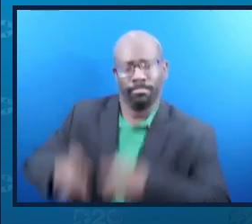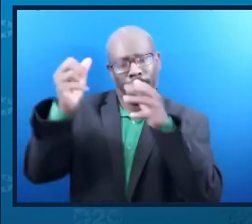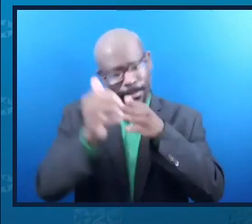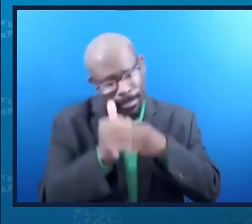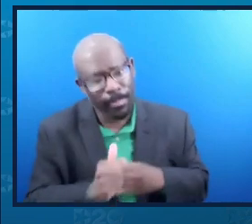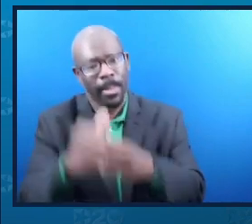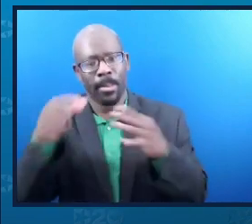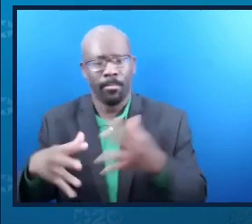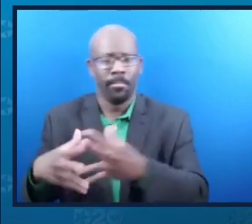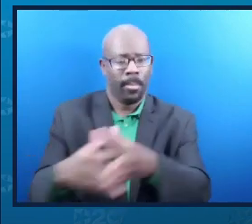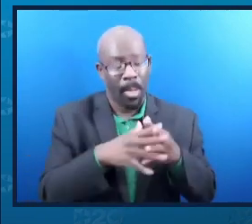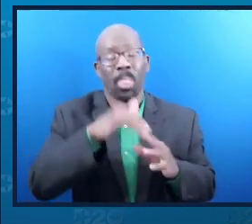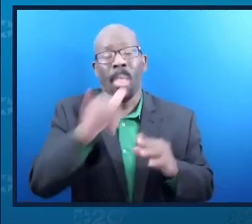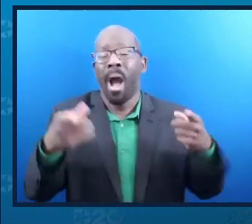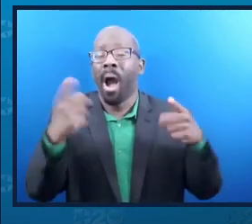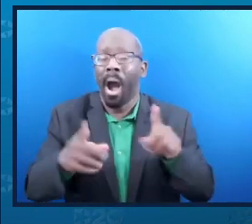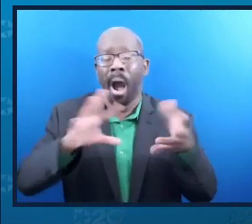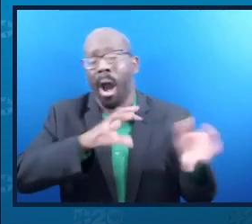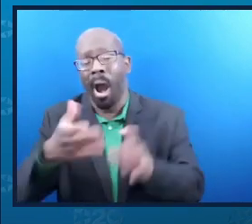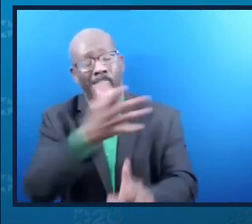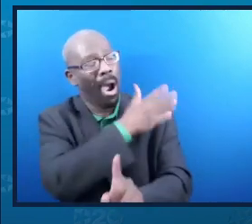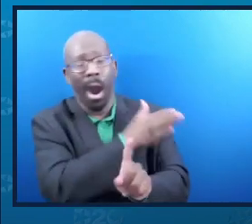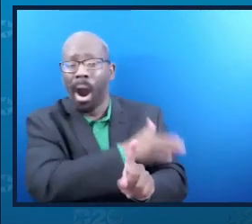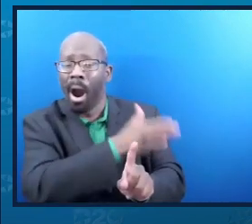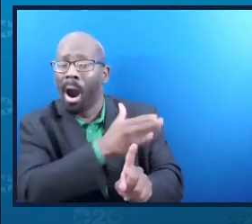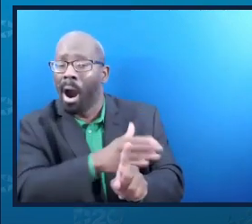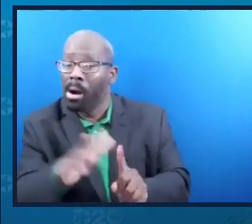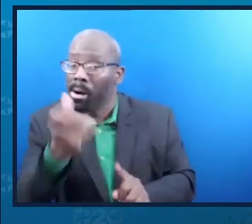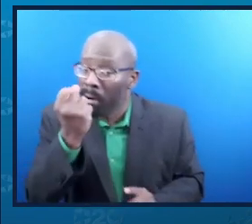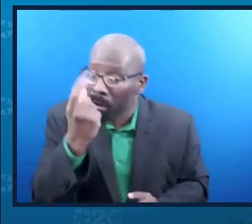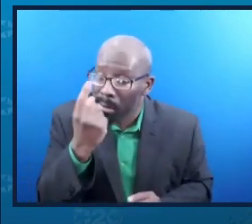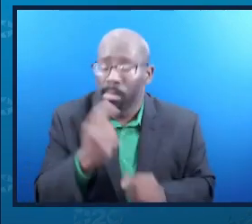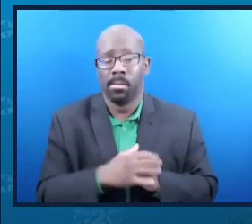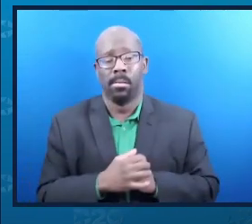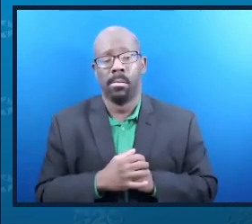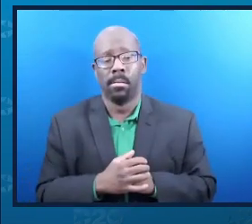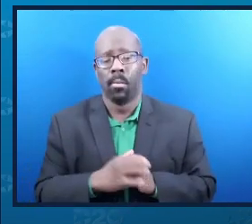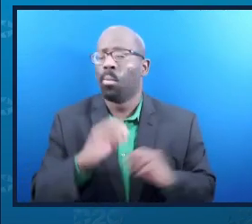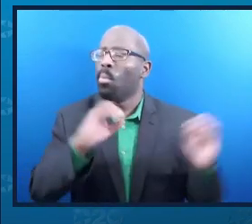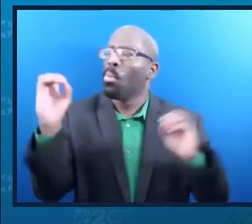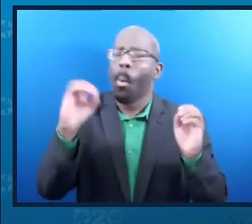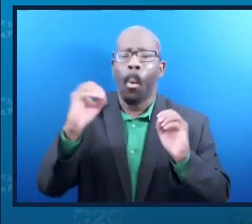HERE IS THE THING. NO SINGLE AMERICAN CAN FIX THIS